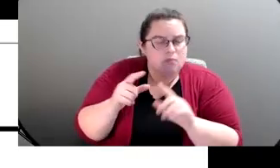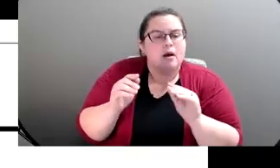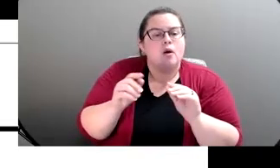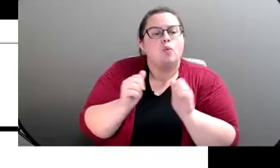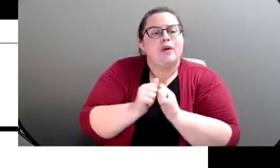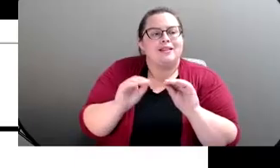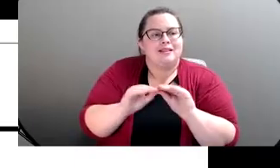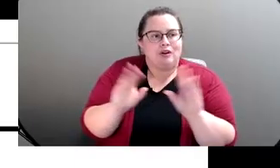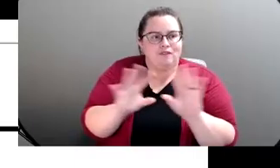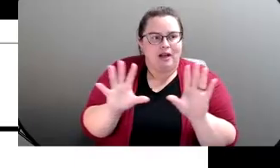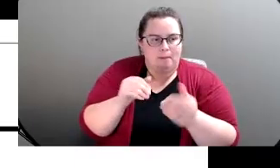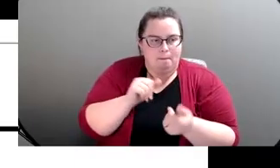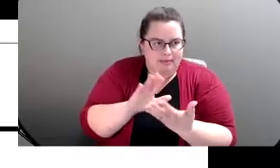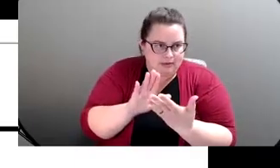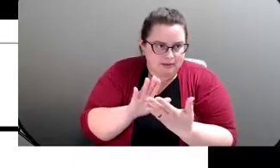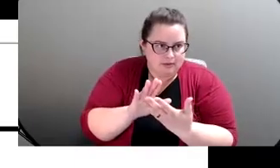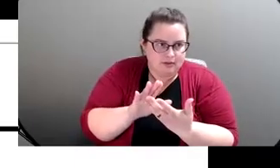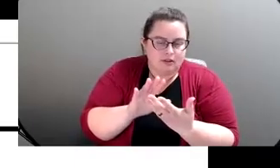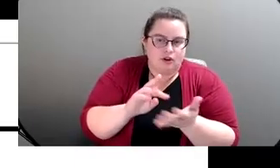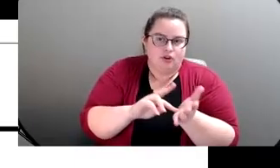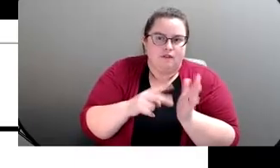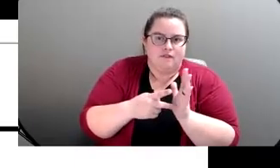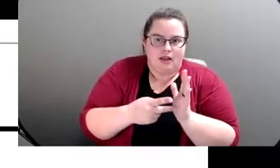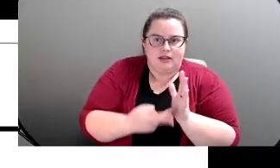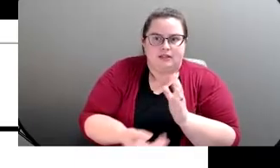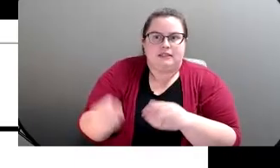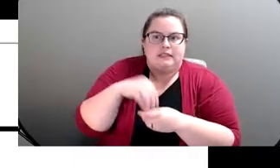that are defined in in the RSI policies.